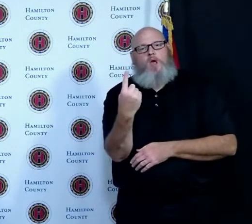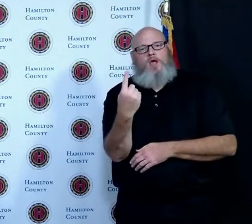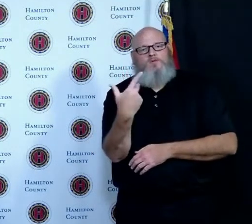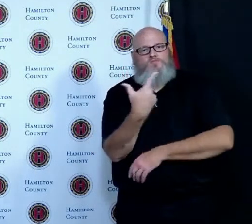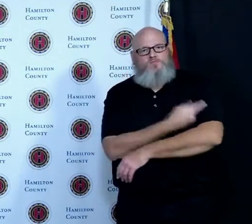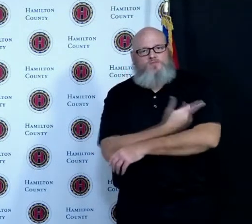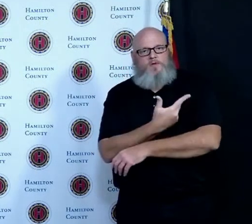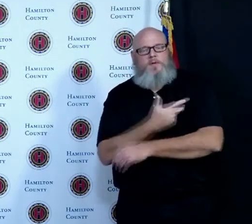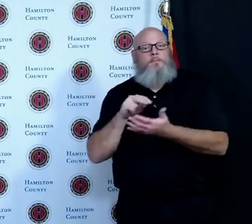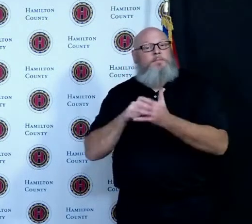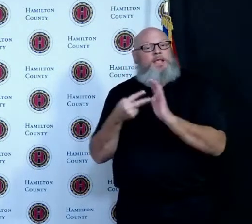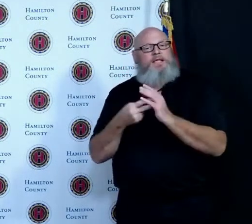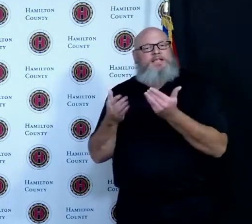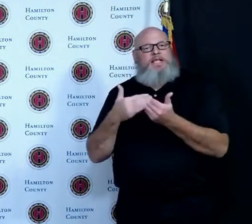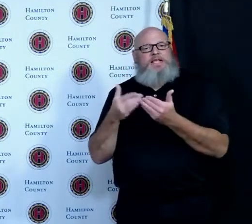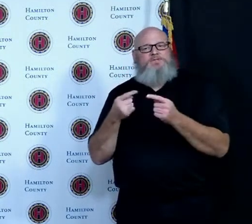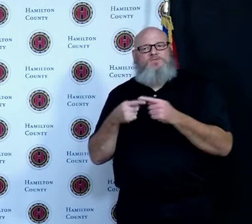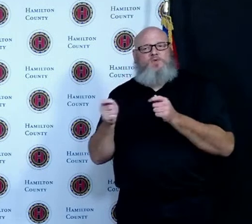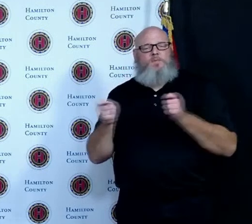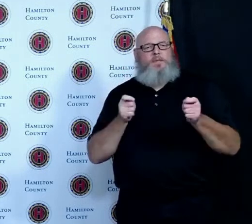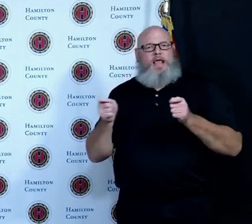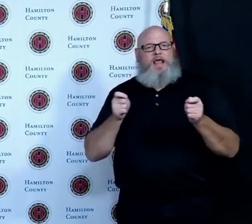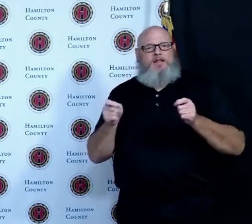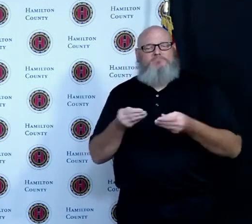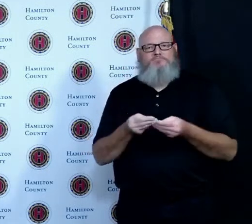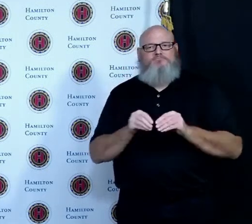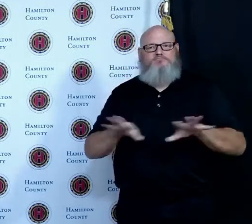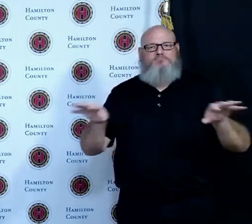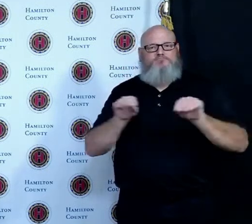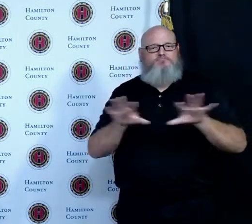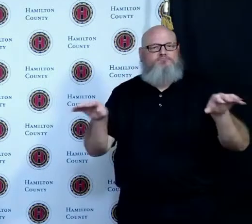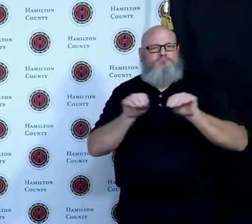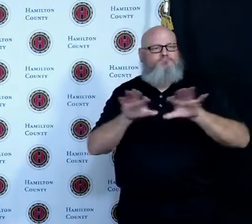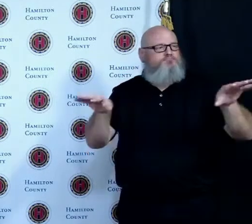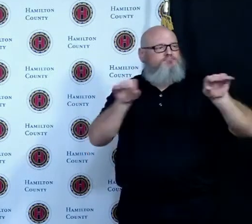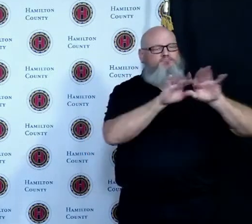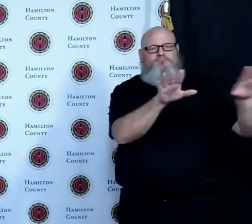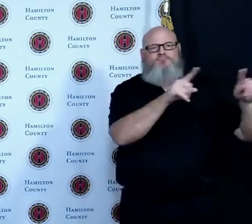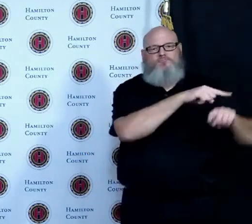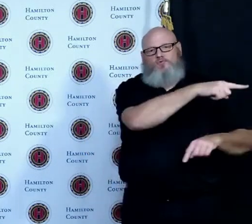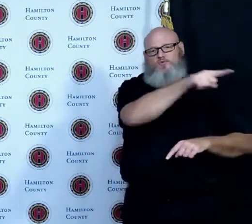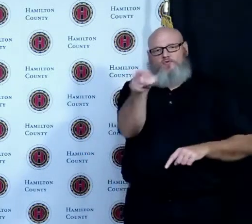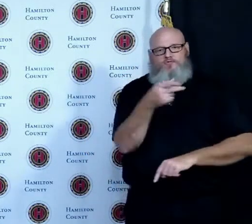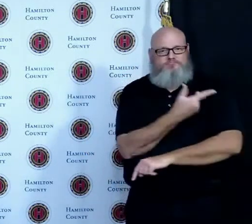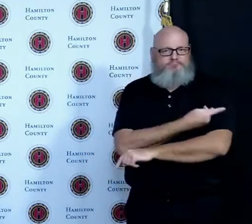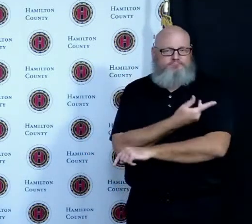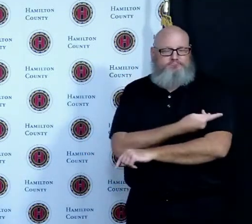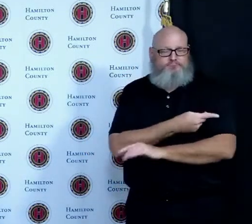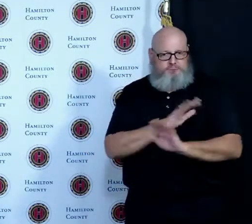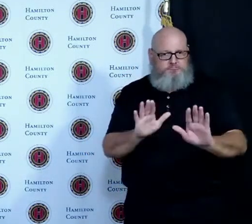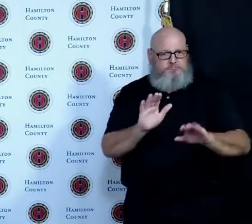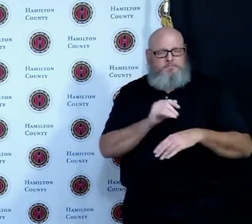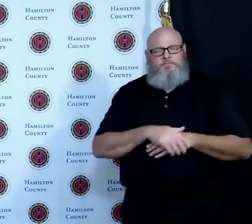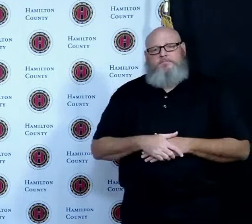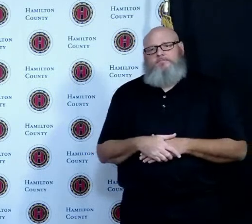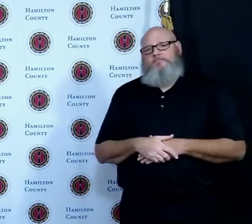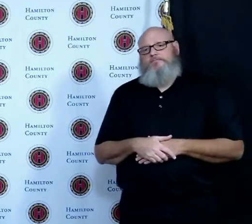more providers have vaccine available to get to the community will increase and can anybody